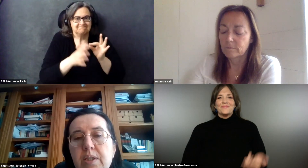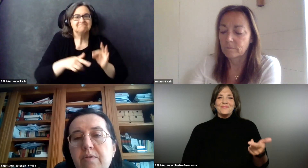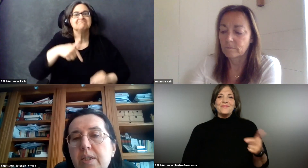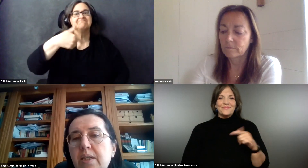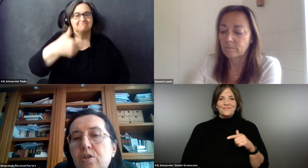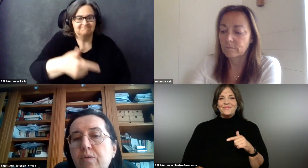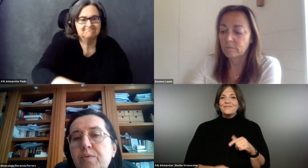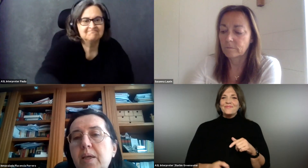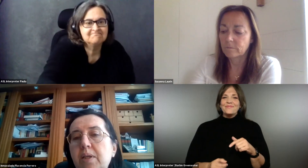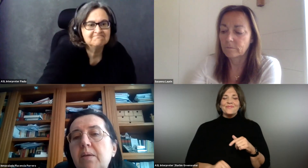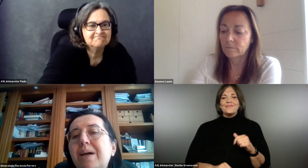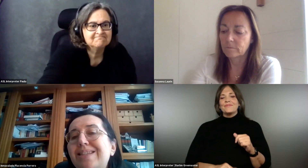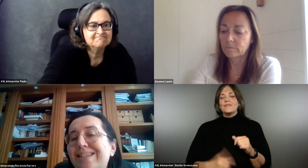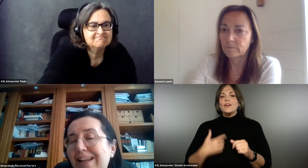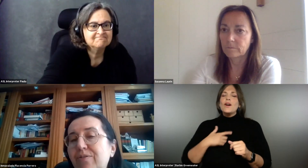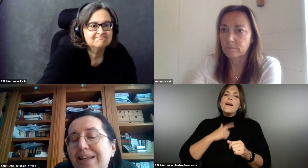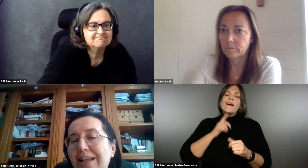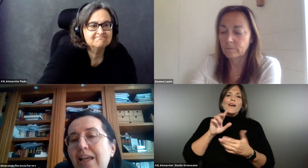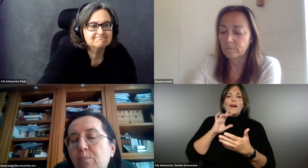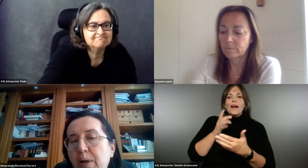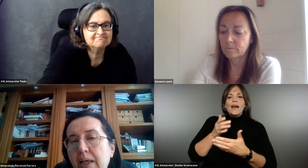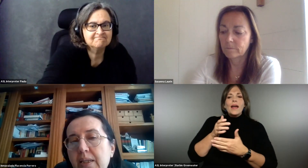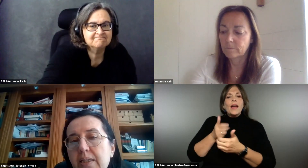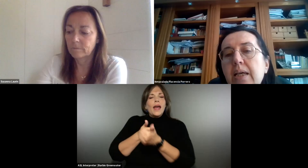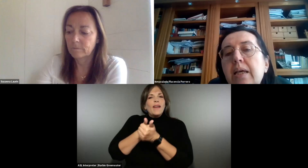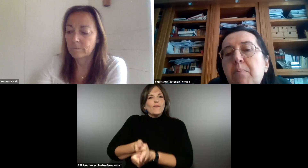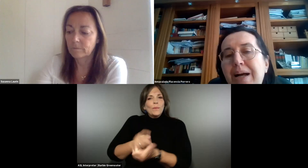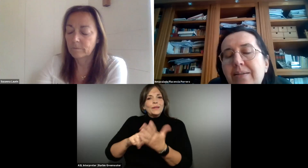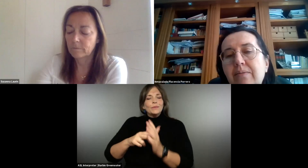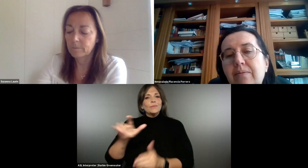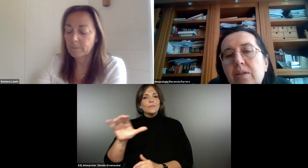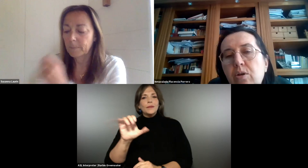for the enforcement. Enforcement